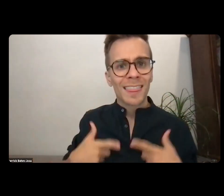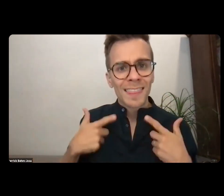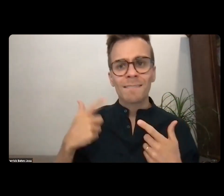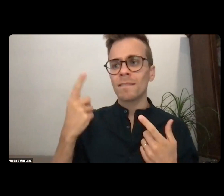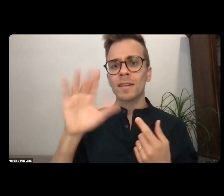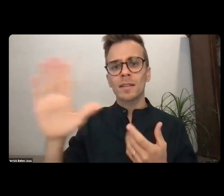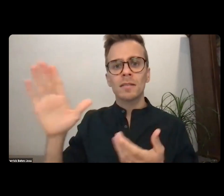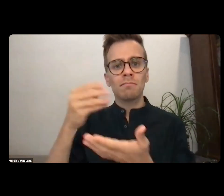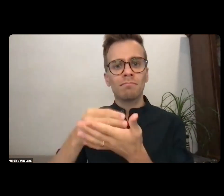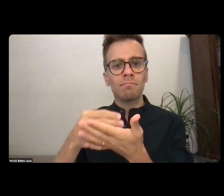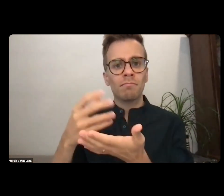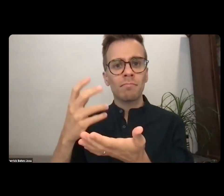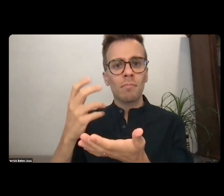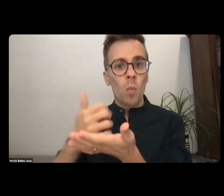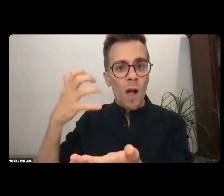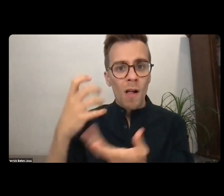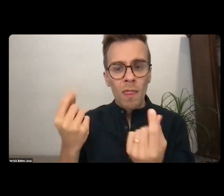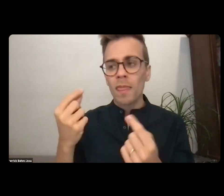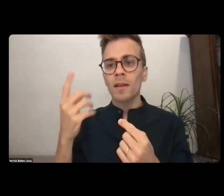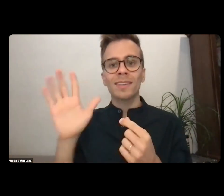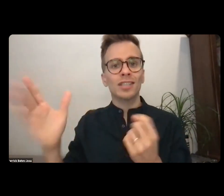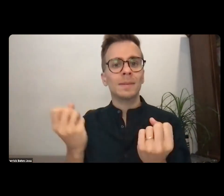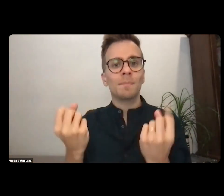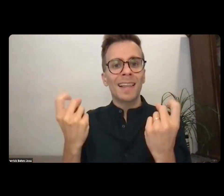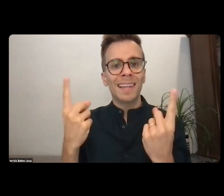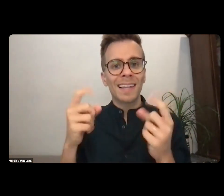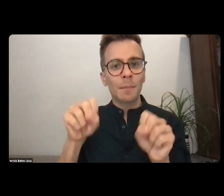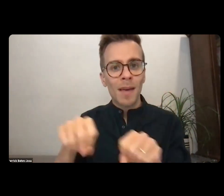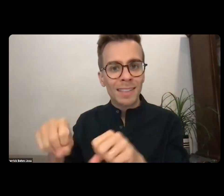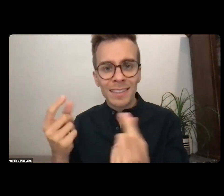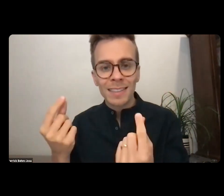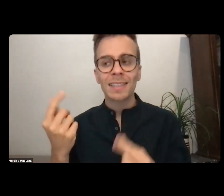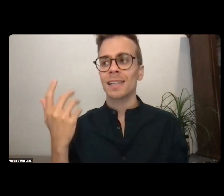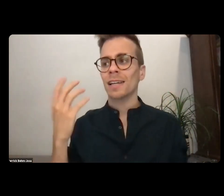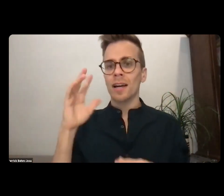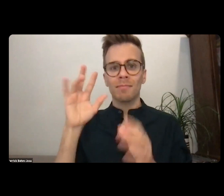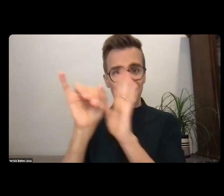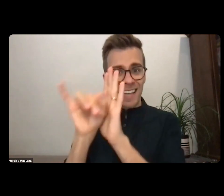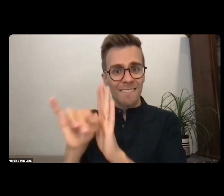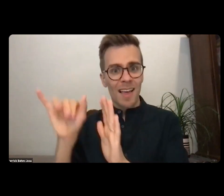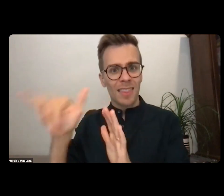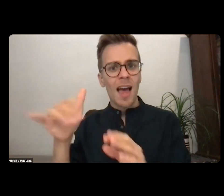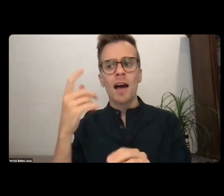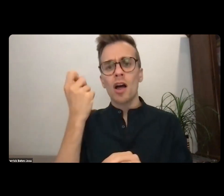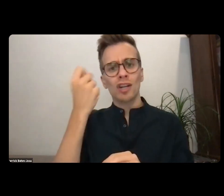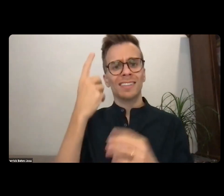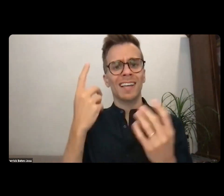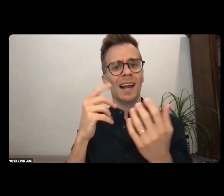from deaf individuals, in terms of where they live, their demographics, what their income and spending potential may be.